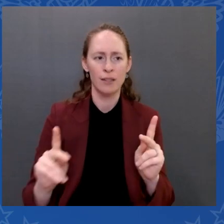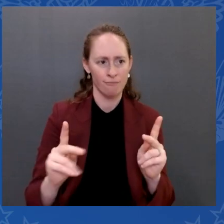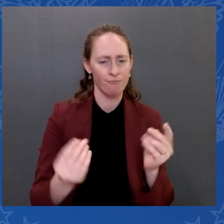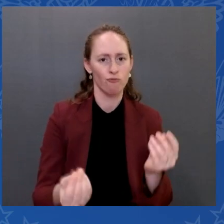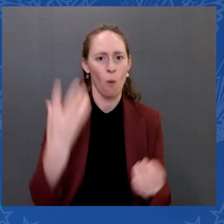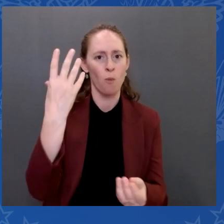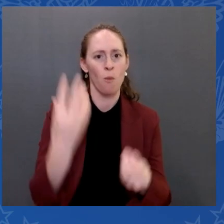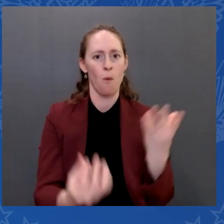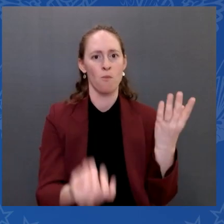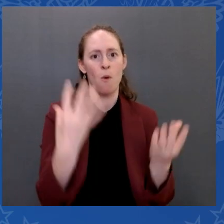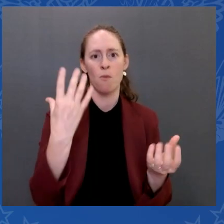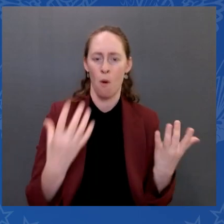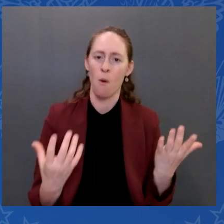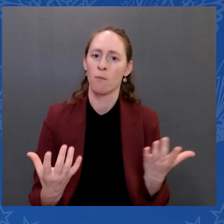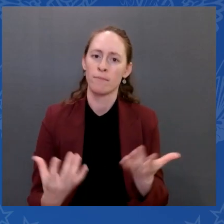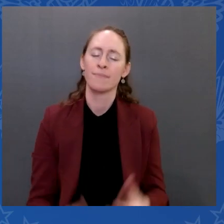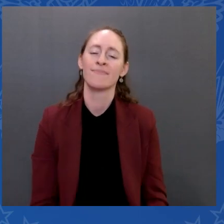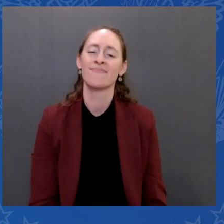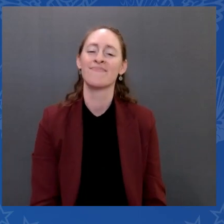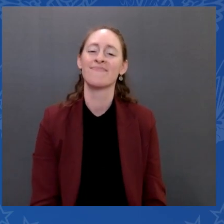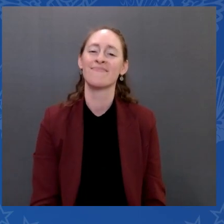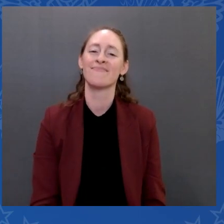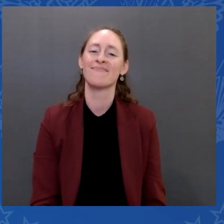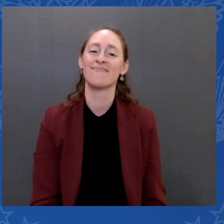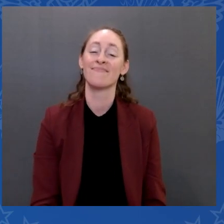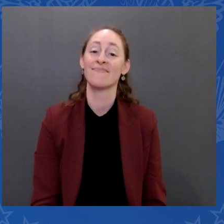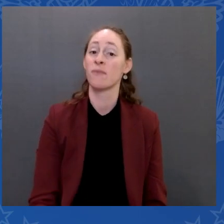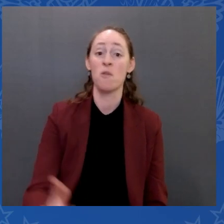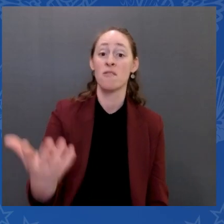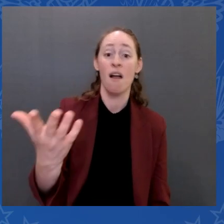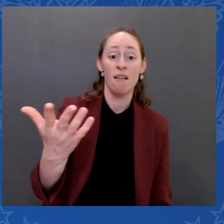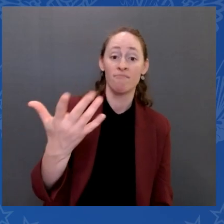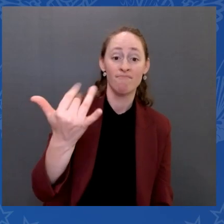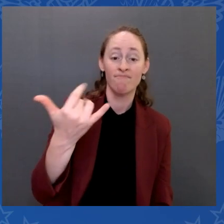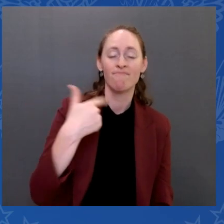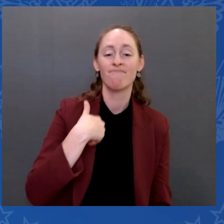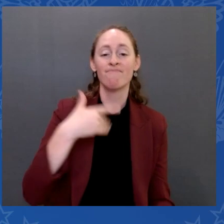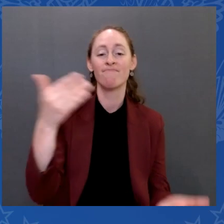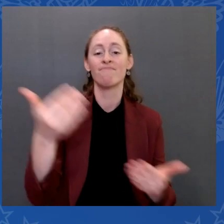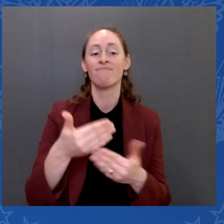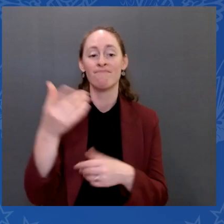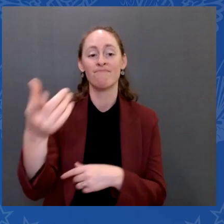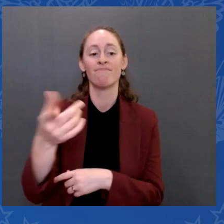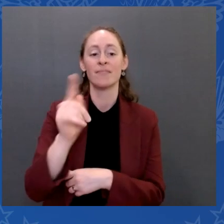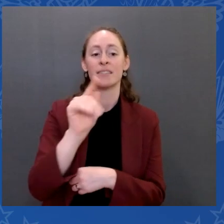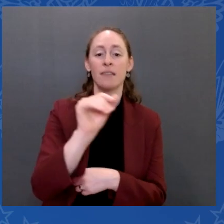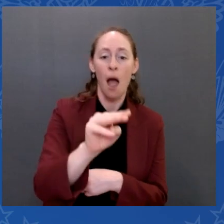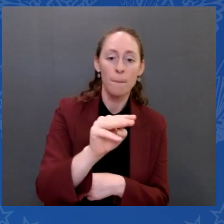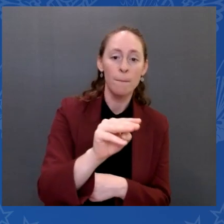and Chris into this conversation. But to just frame this up at the beginning, I want to ask Secretary Raimondo to just give us the,